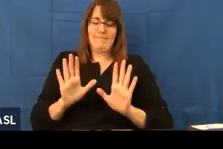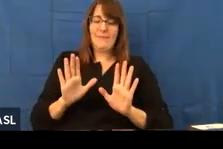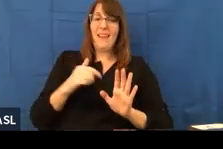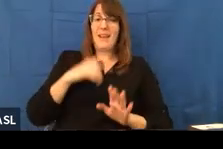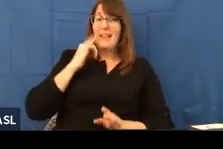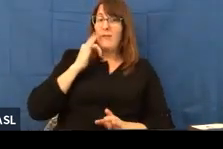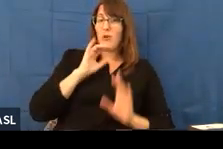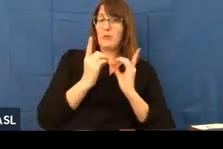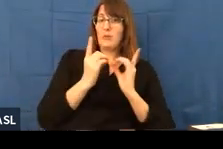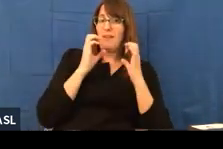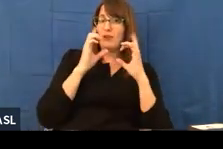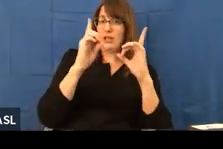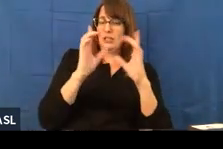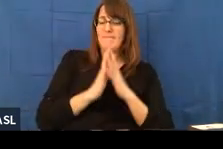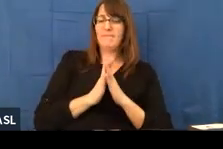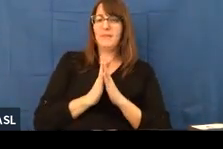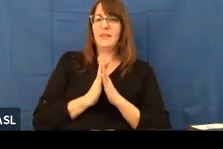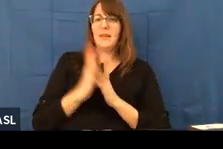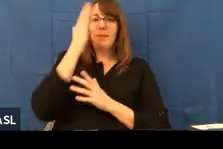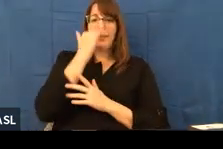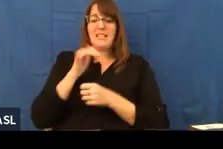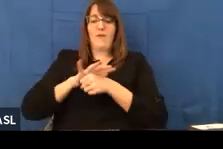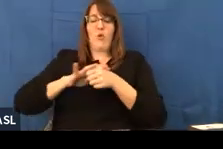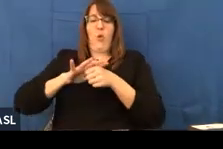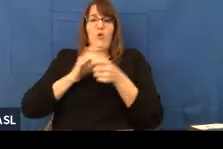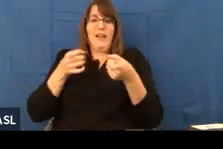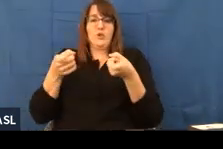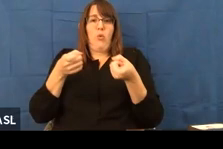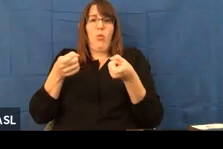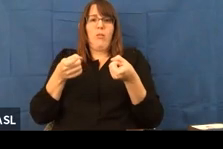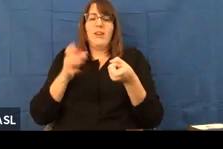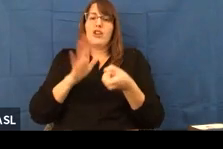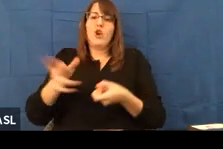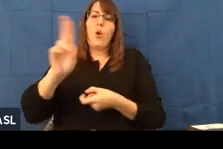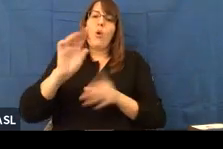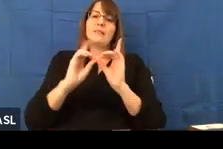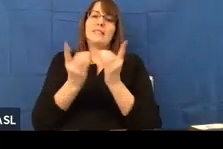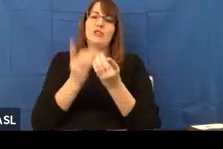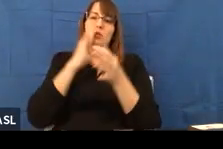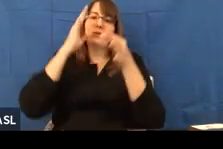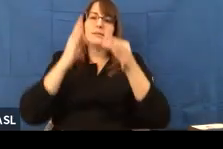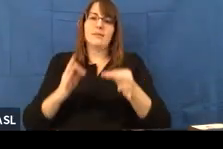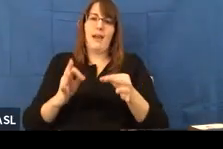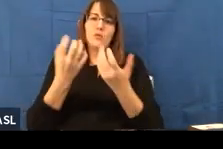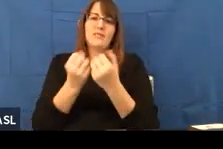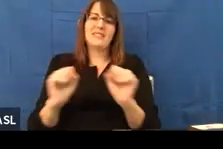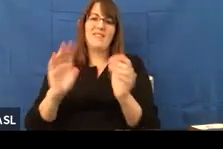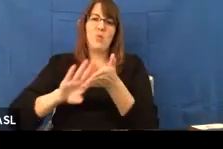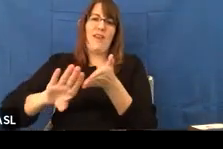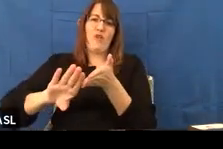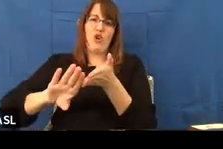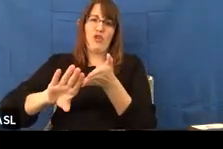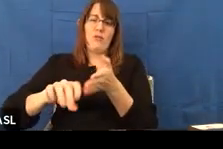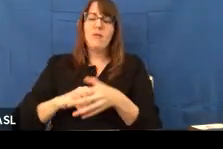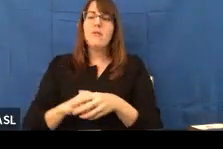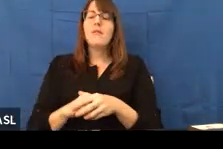Allison Frenzel : Because of local control. It is your district that determines what your safety waivers should look like. So I I recommended consulting